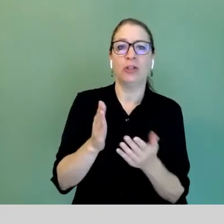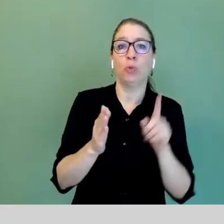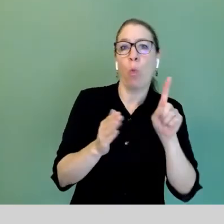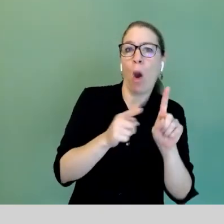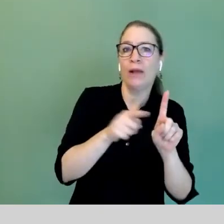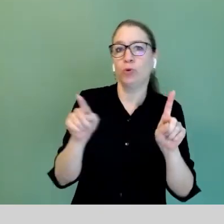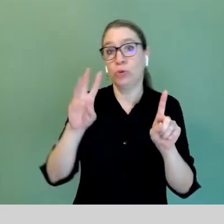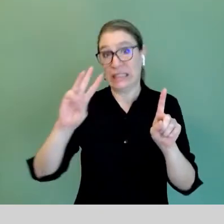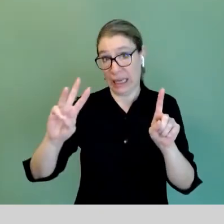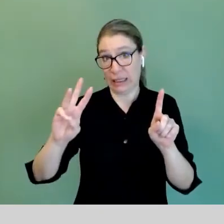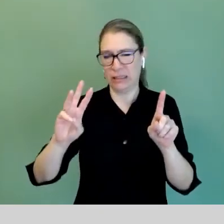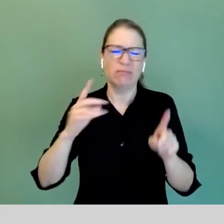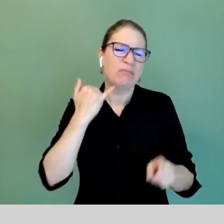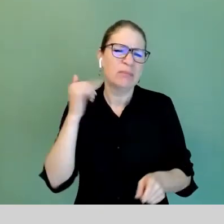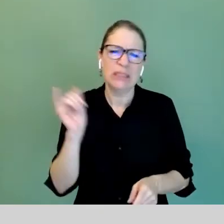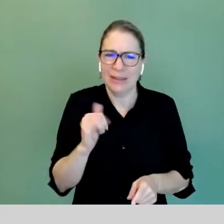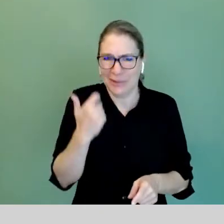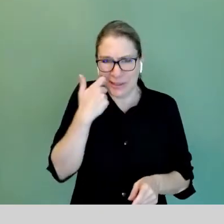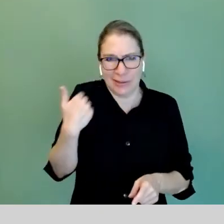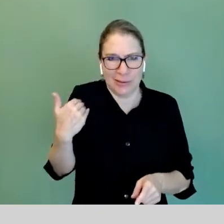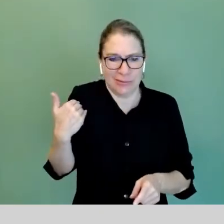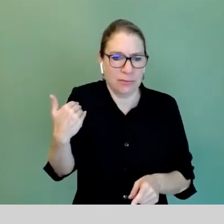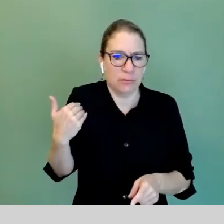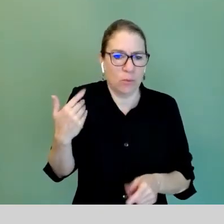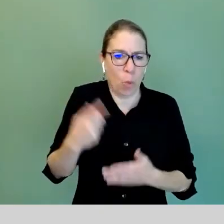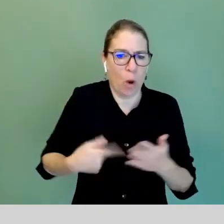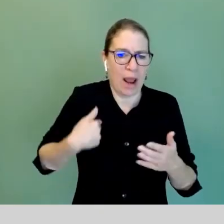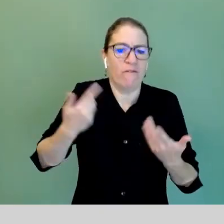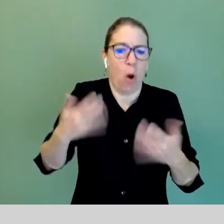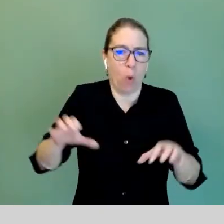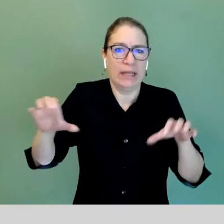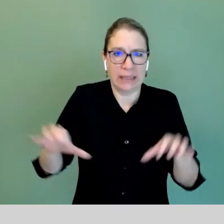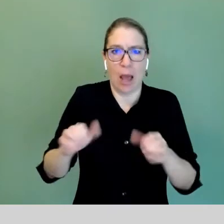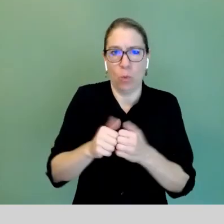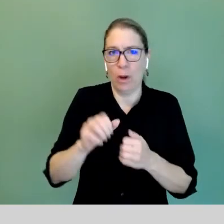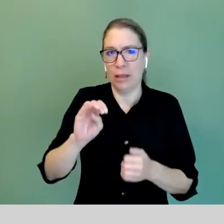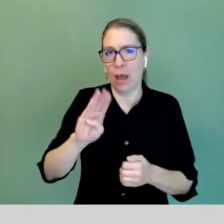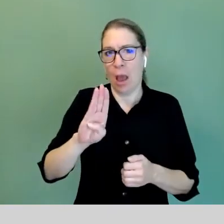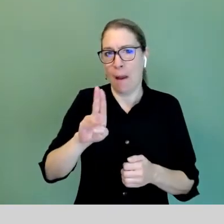So very similar to what I've done just right above that in Bulwark.